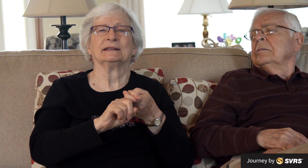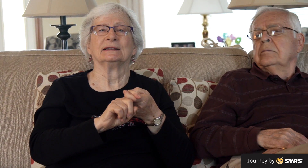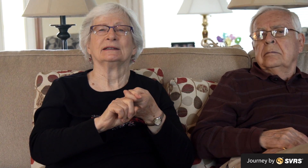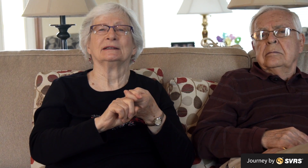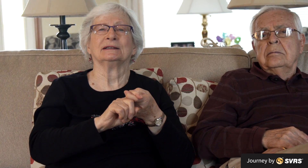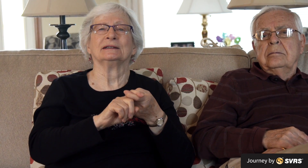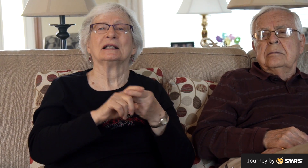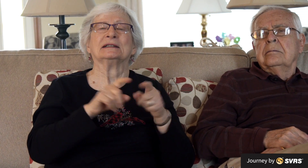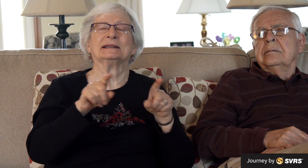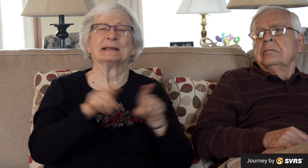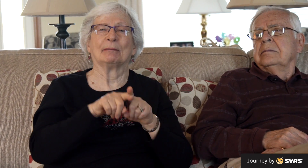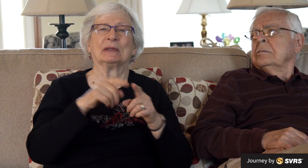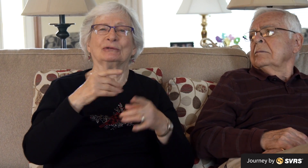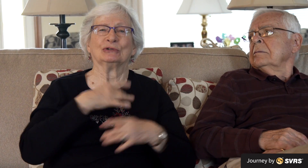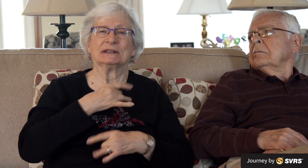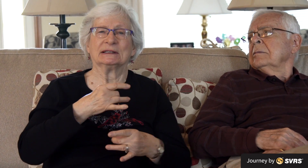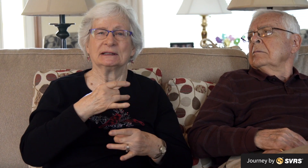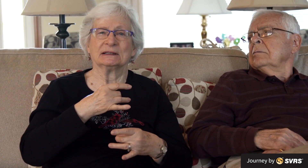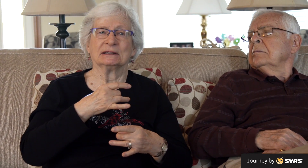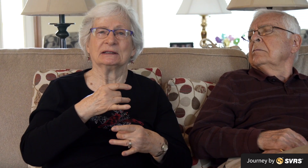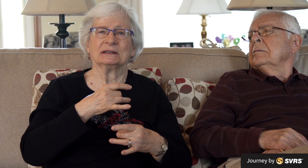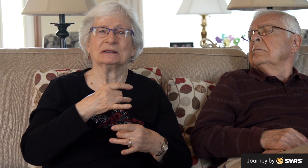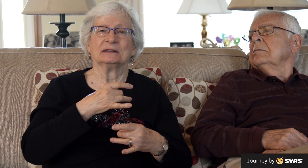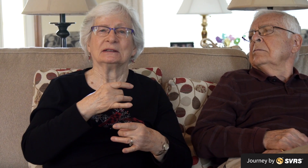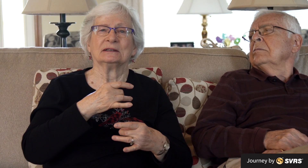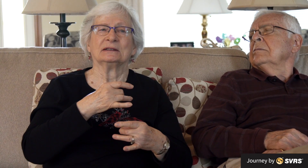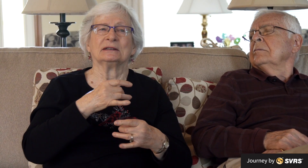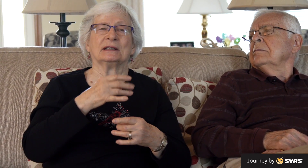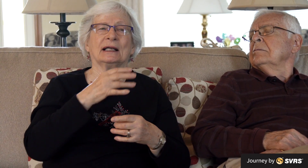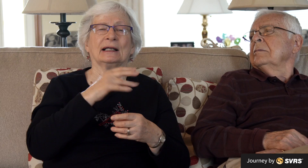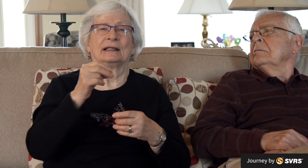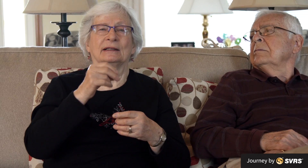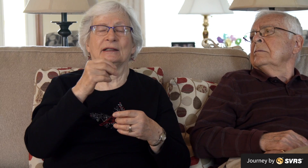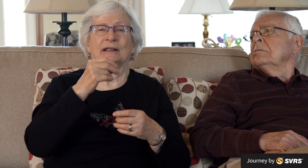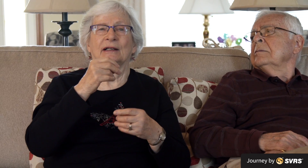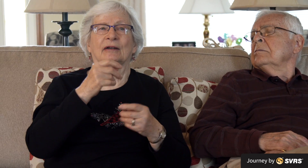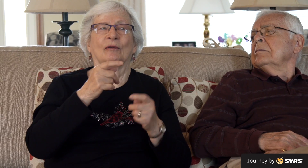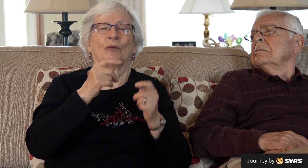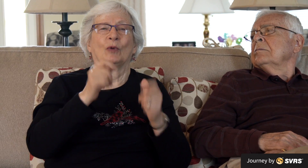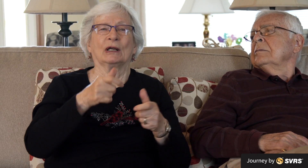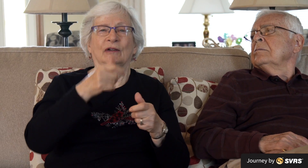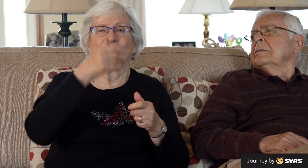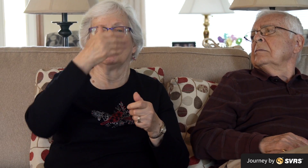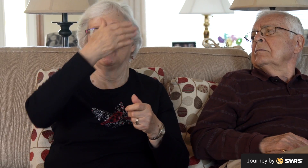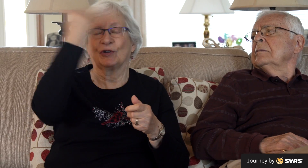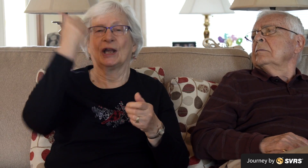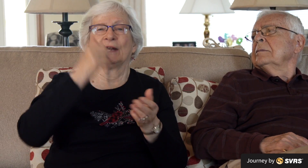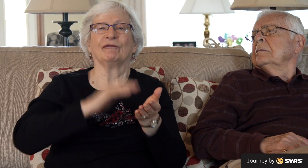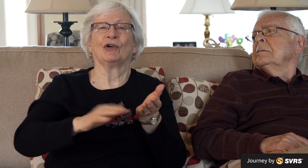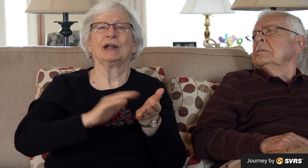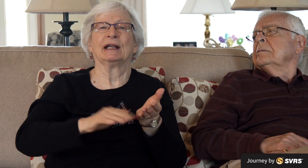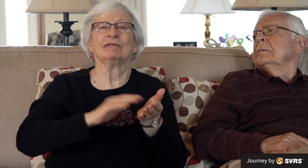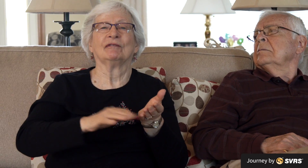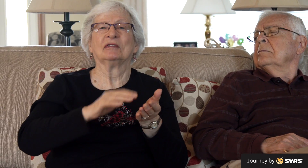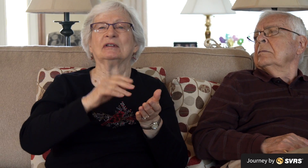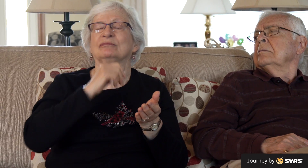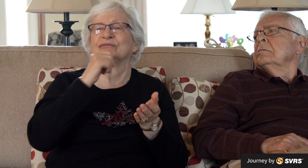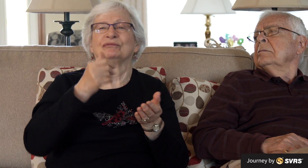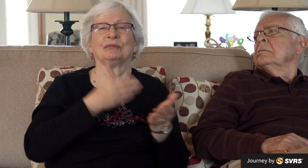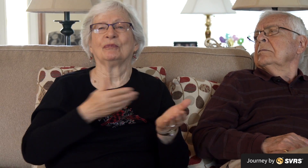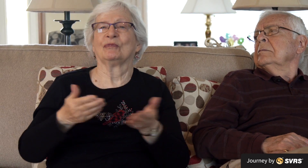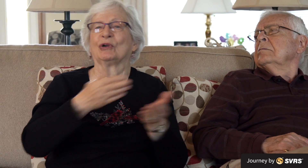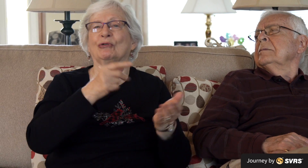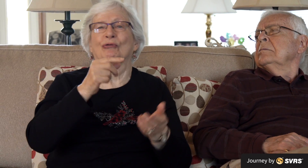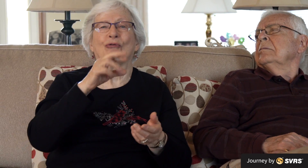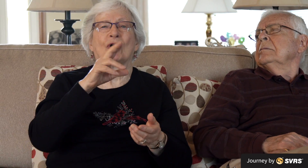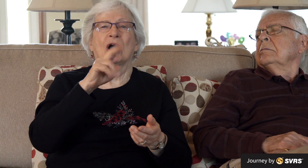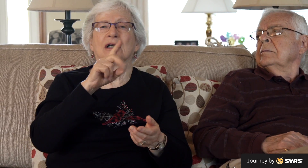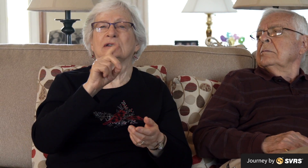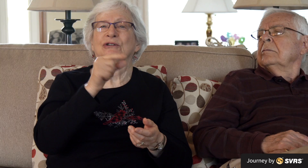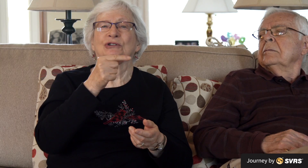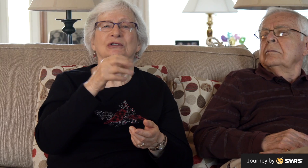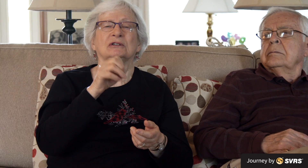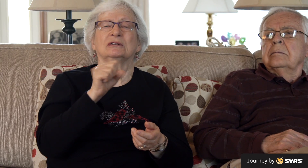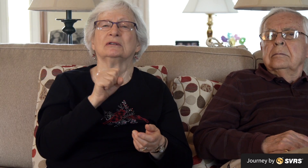We have the same interests and we forgive and forget easily, no grudges at all.